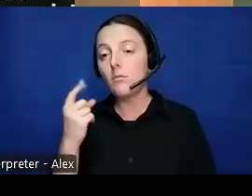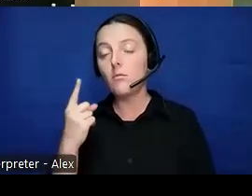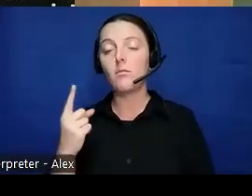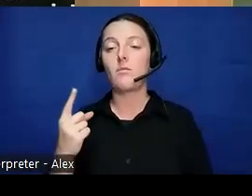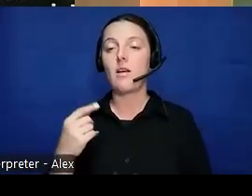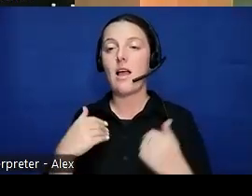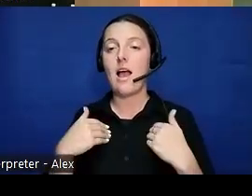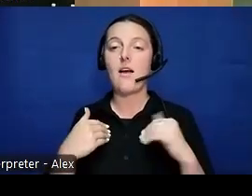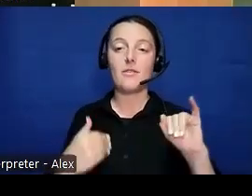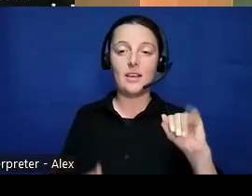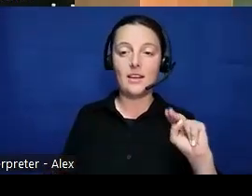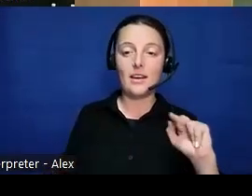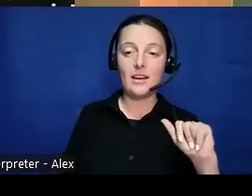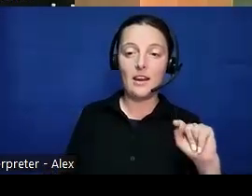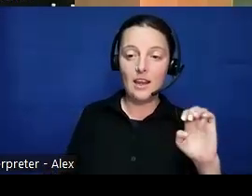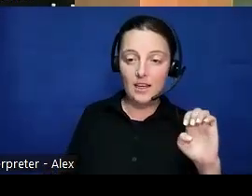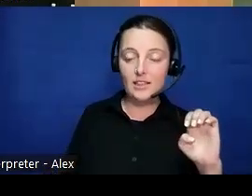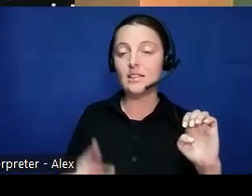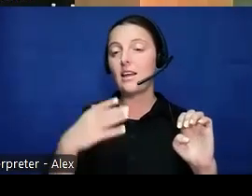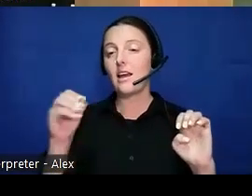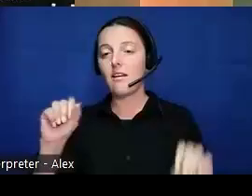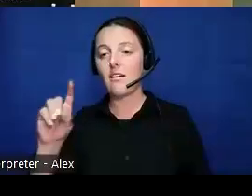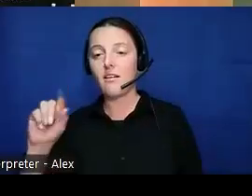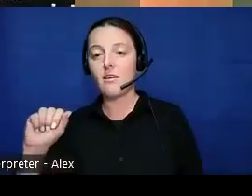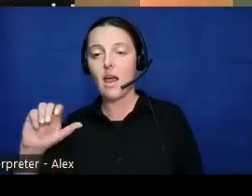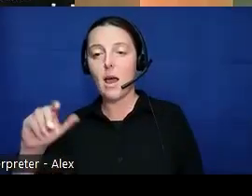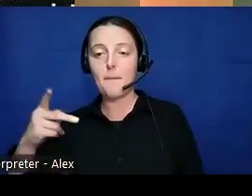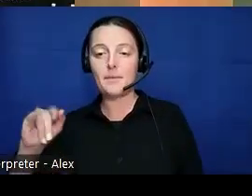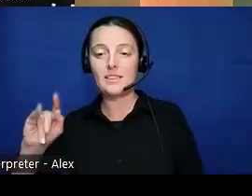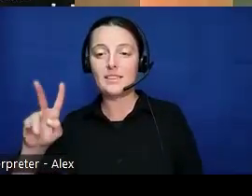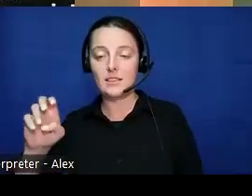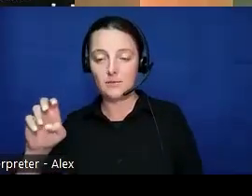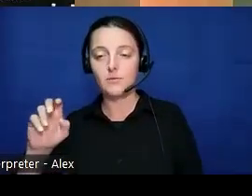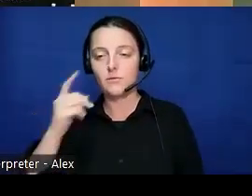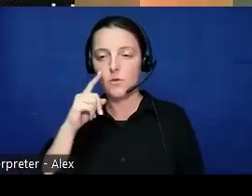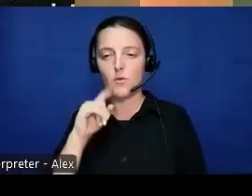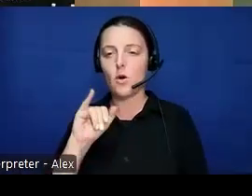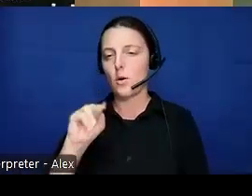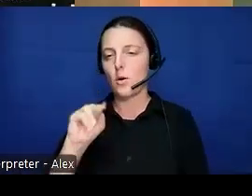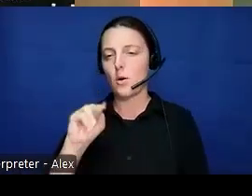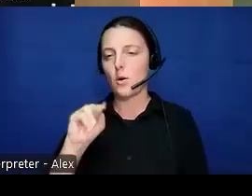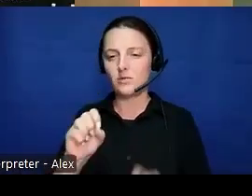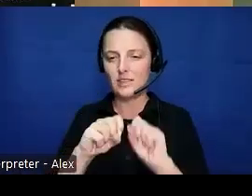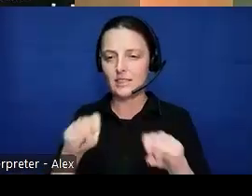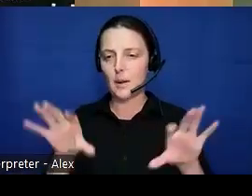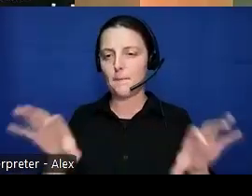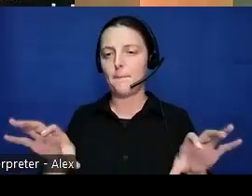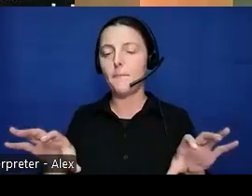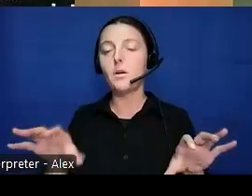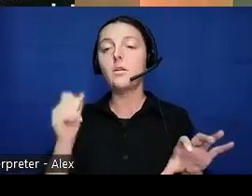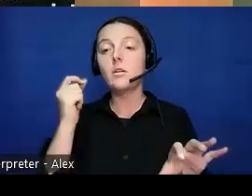adaptive immune system. The how um imunotherapy there's different kinds of imunotherapies but